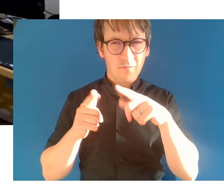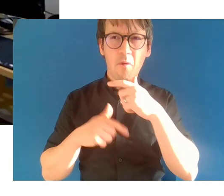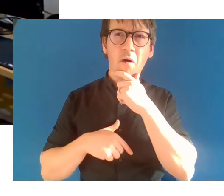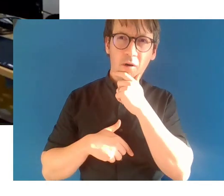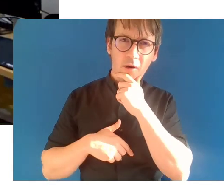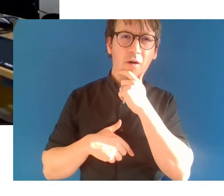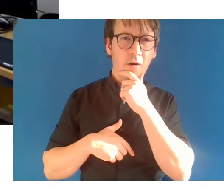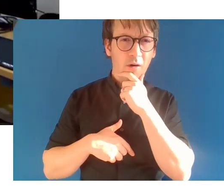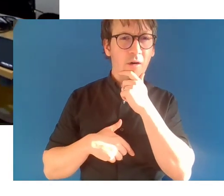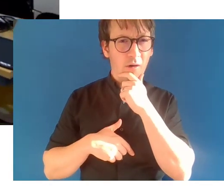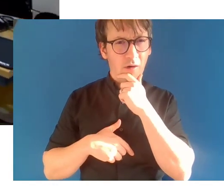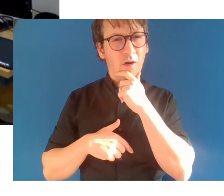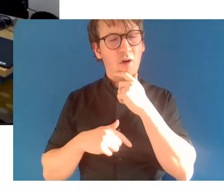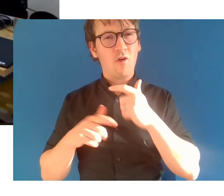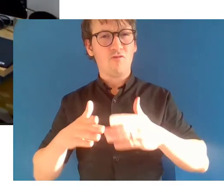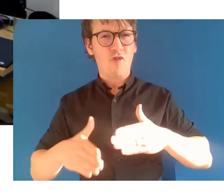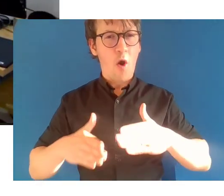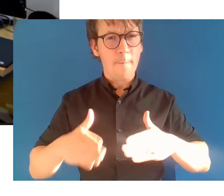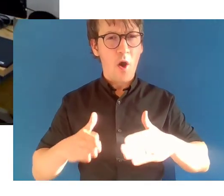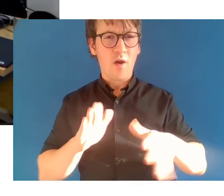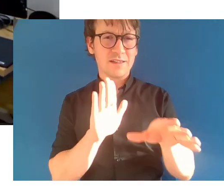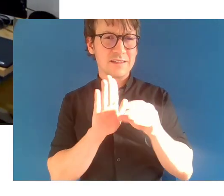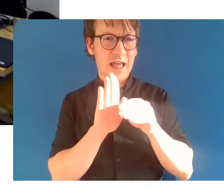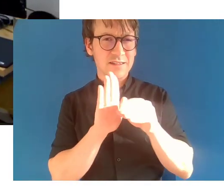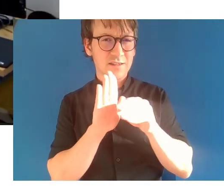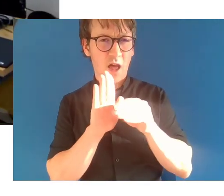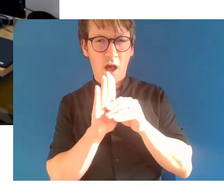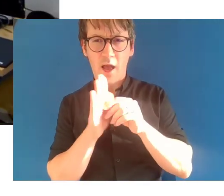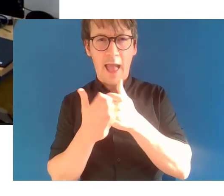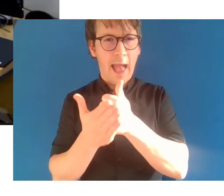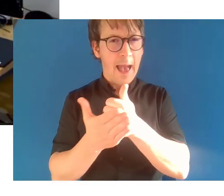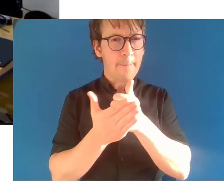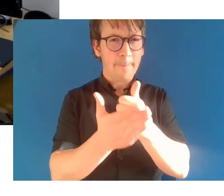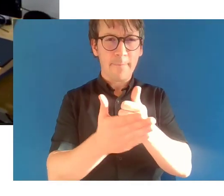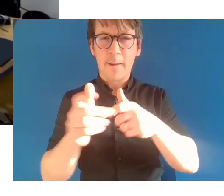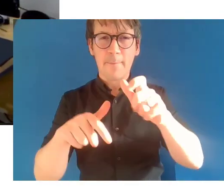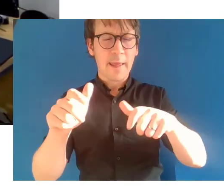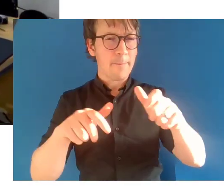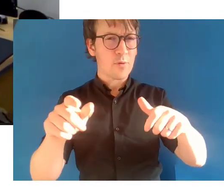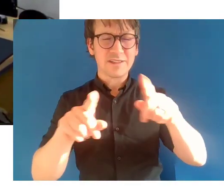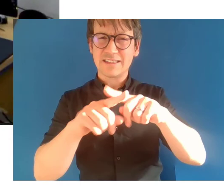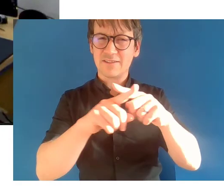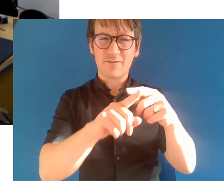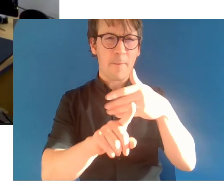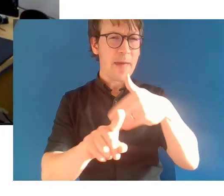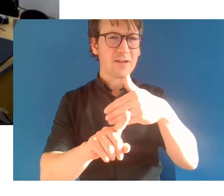sensors can be used together to help people in many different ways.